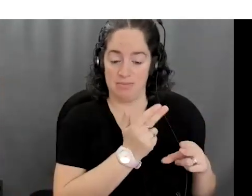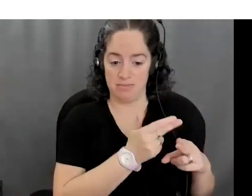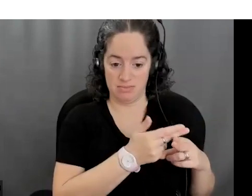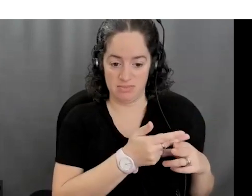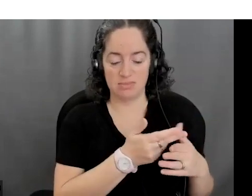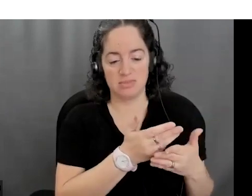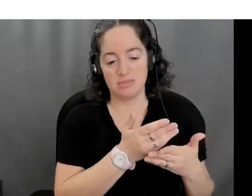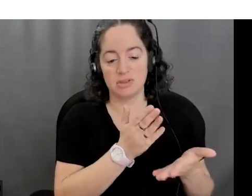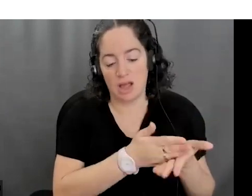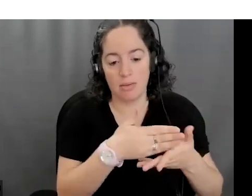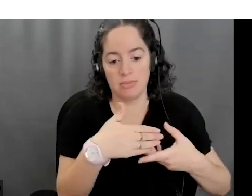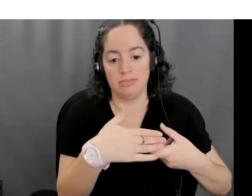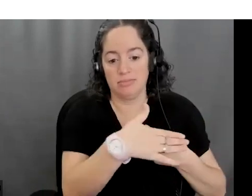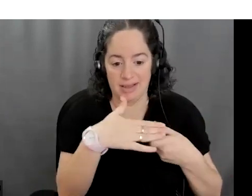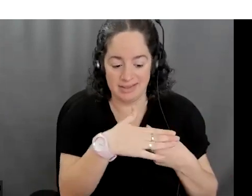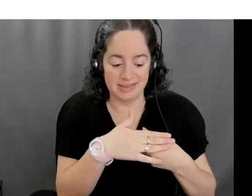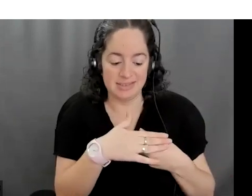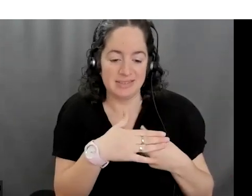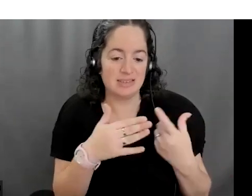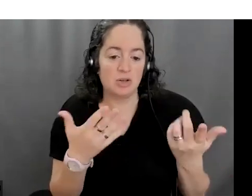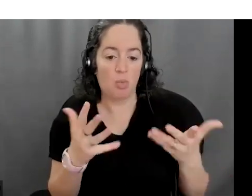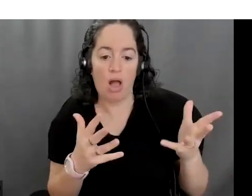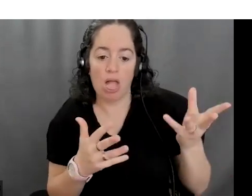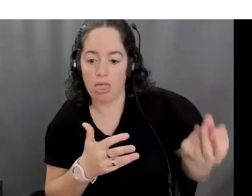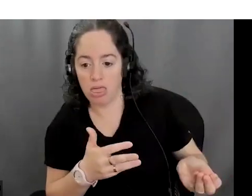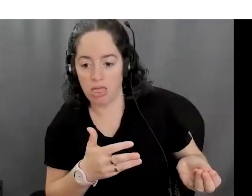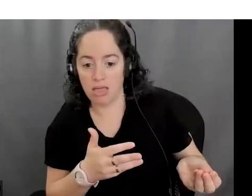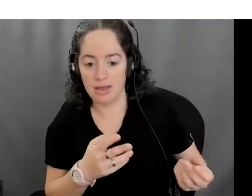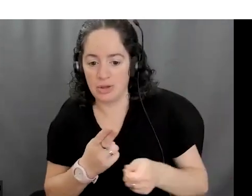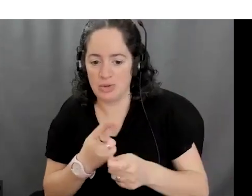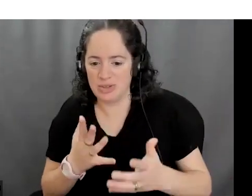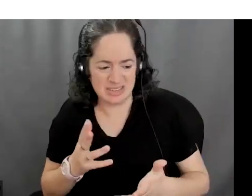would fall off the screen to the left, and then the user wouldn't know where they are within the table